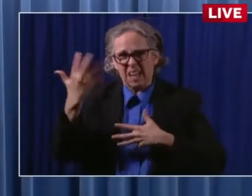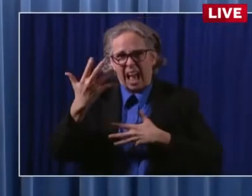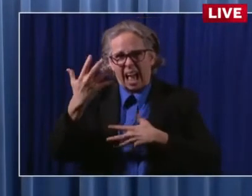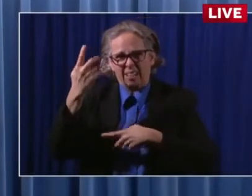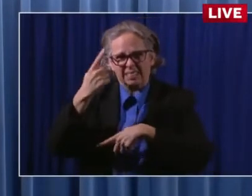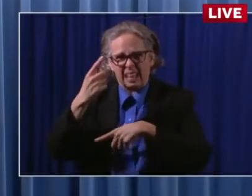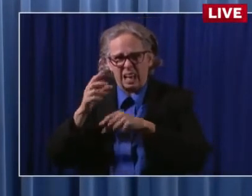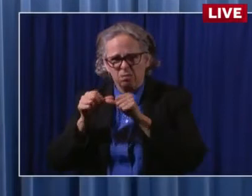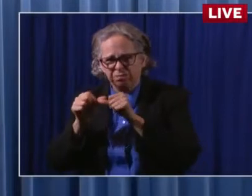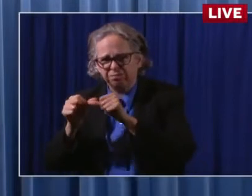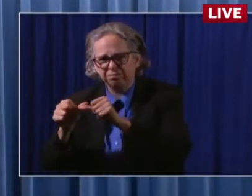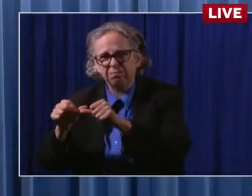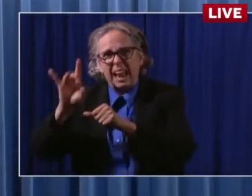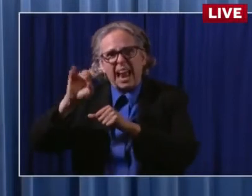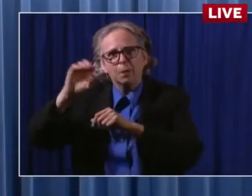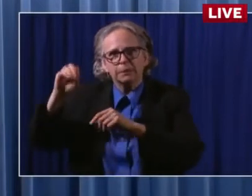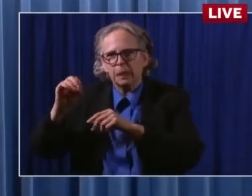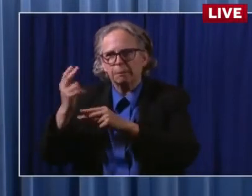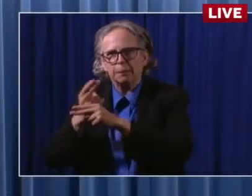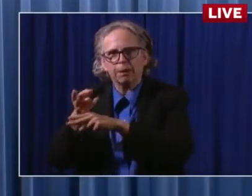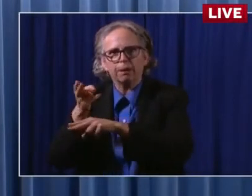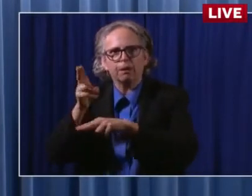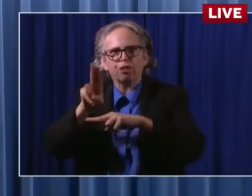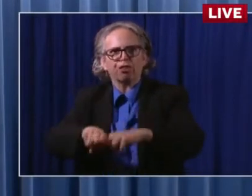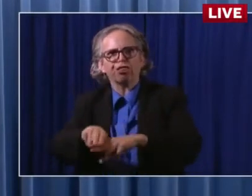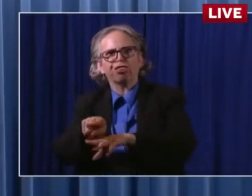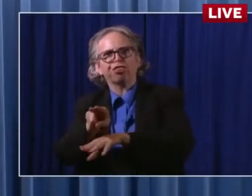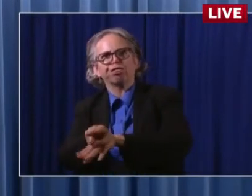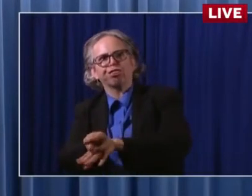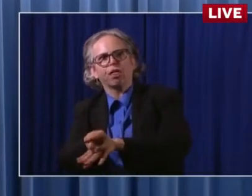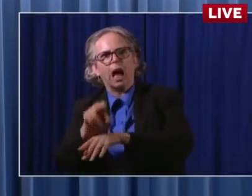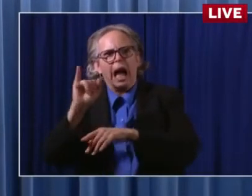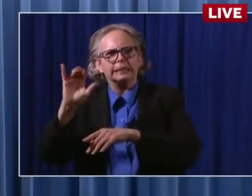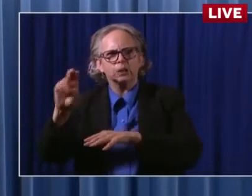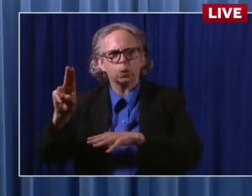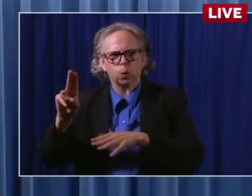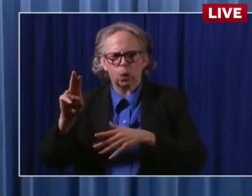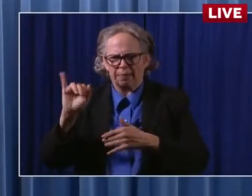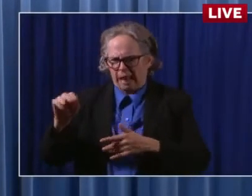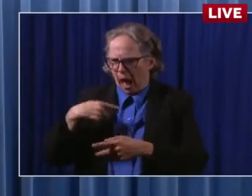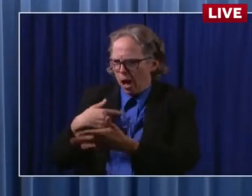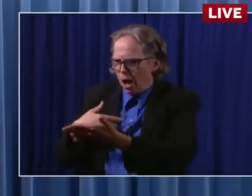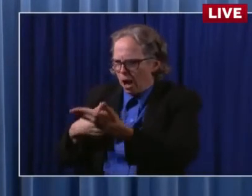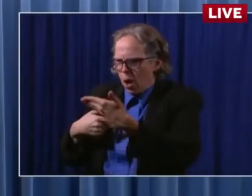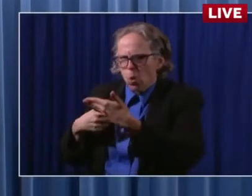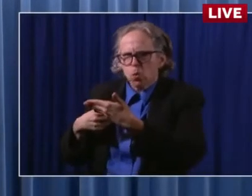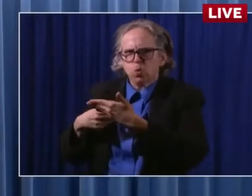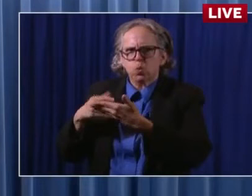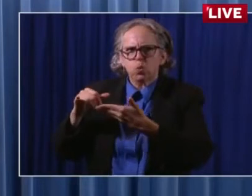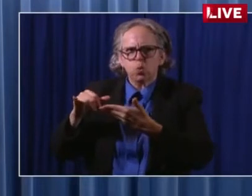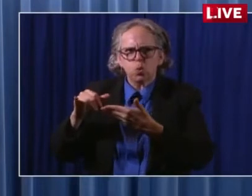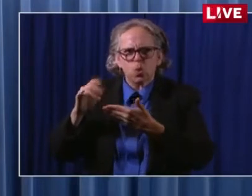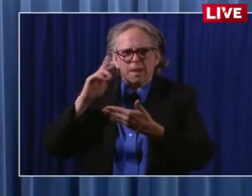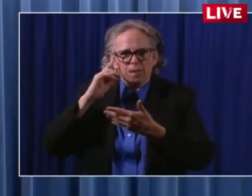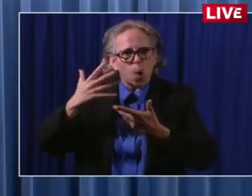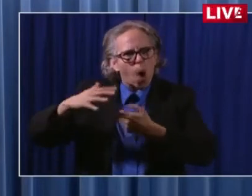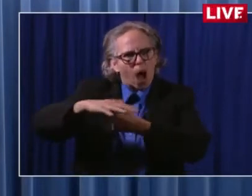AND SO THAT LAST INDICATOR IS AN INDICATOR THAT IS USED BY THE REGION, AS WELL.